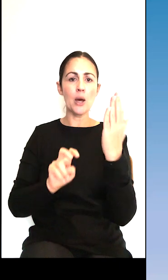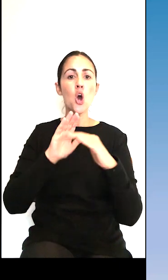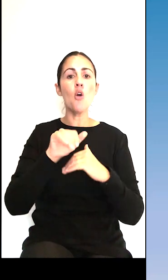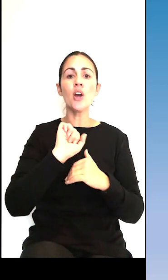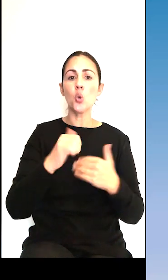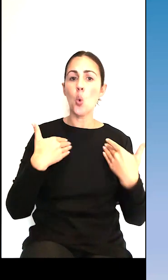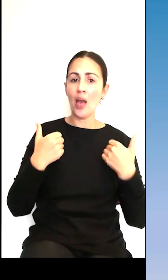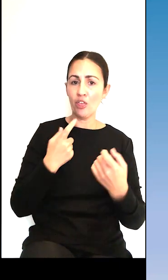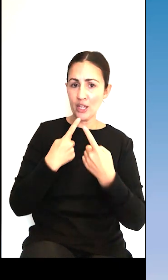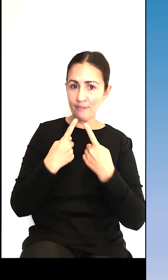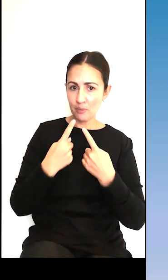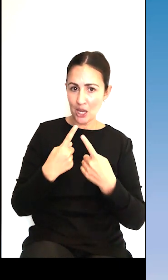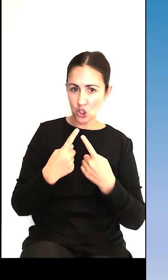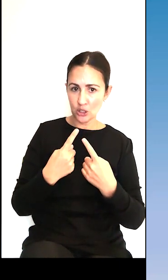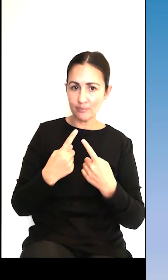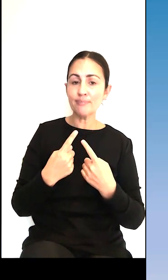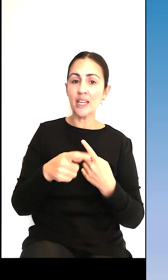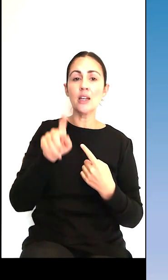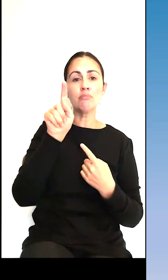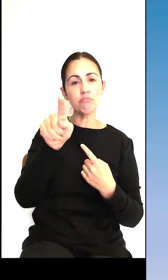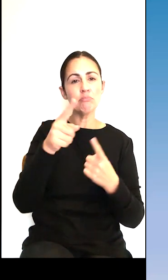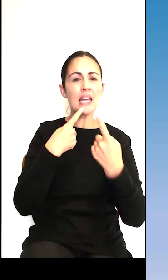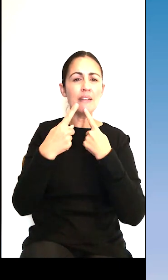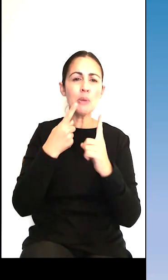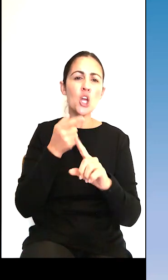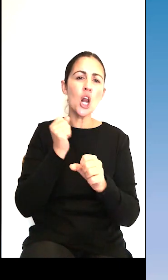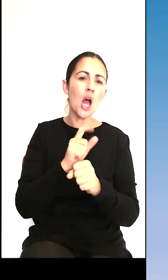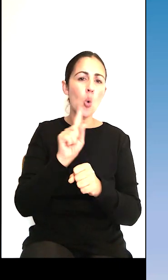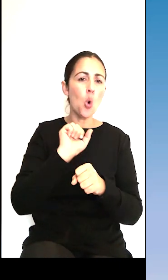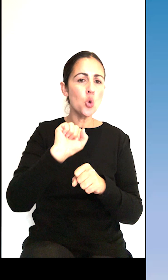My Health Record contains information such as what medicines a person may be